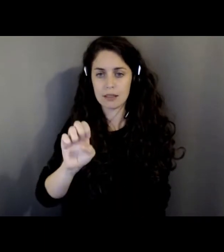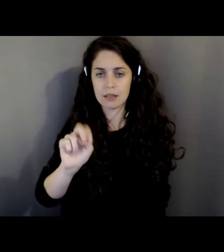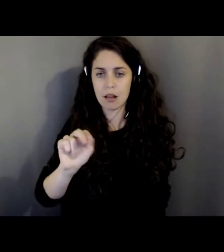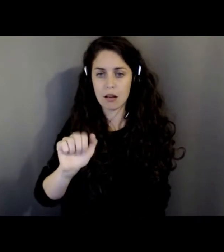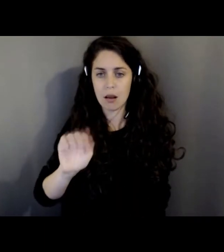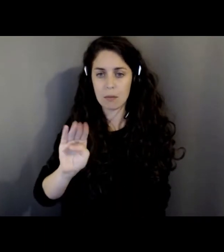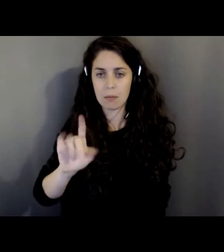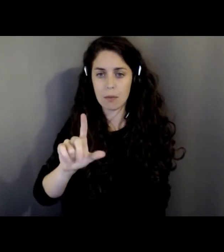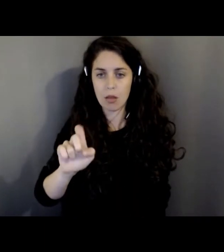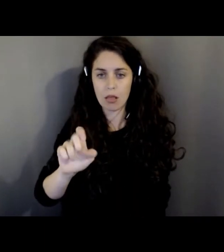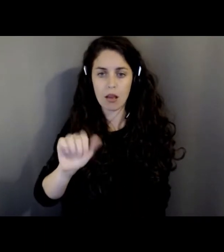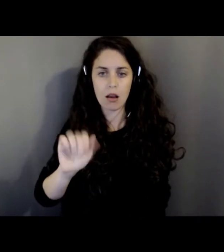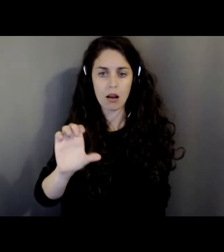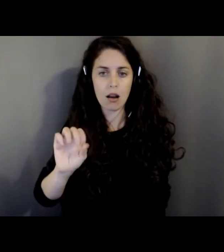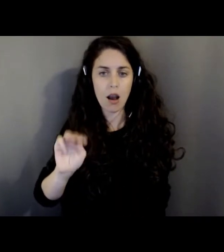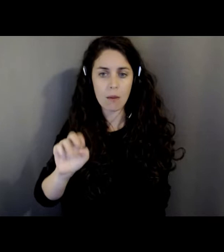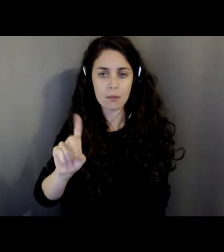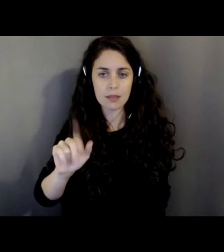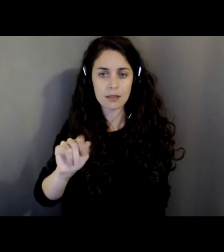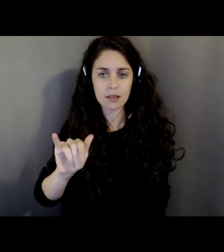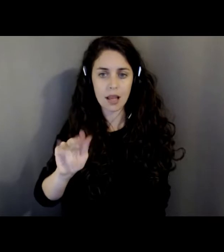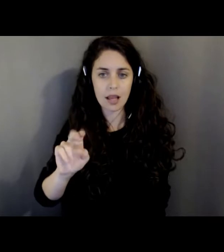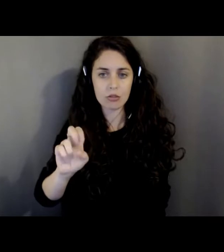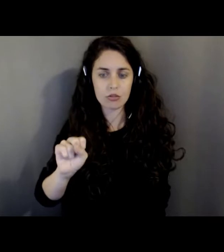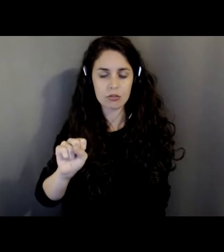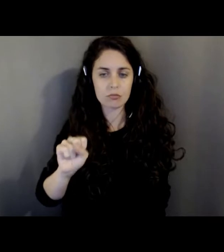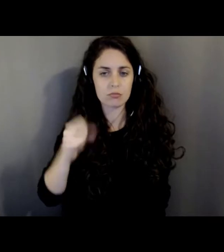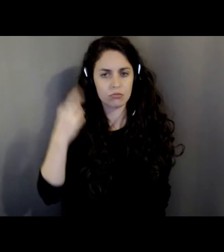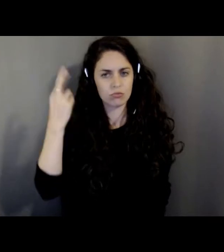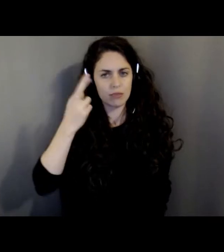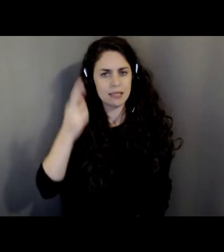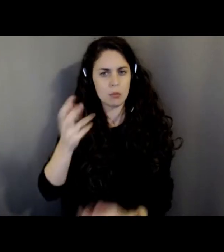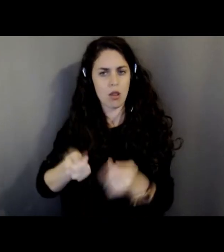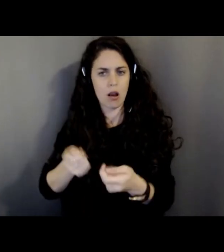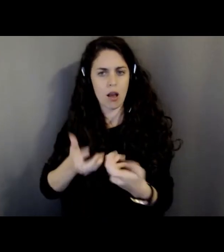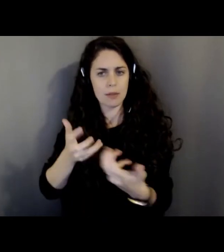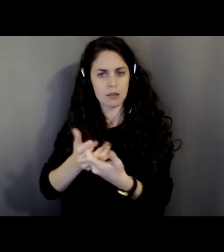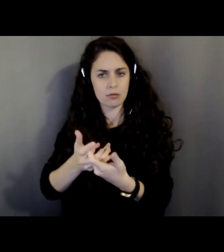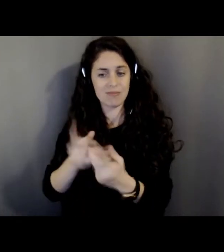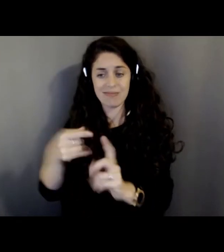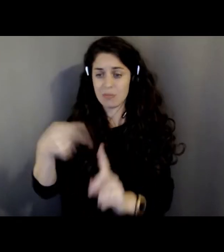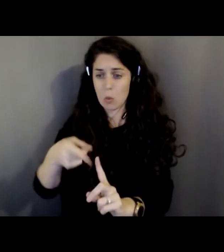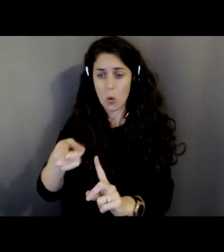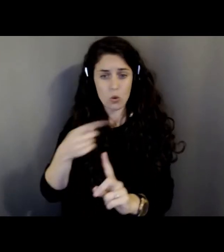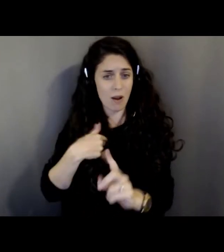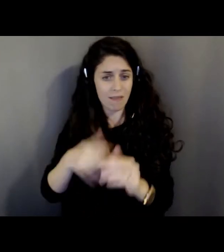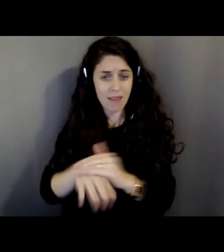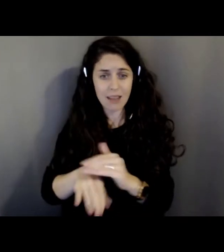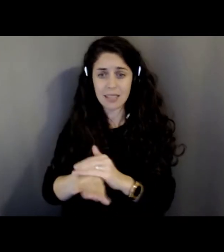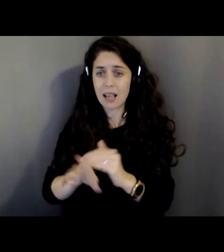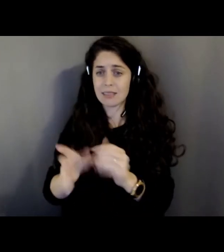have access and accommodations to get what they need and to be independent, and reasonable meaning